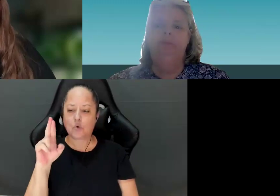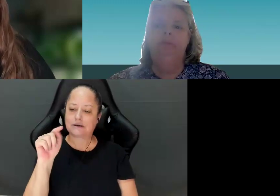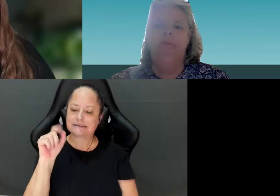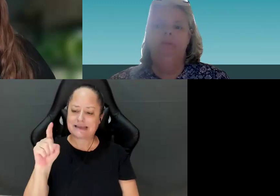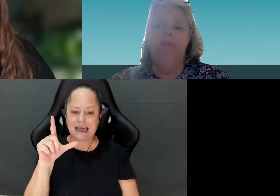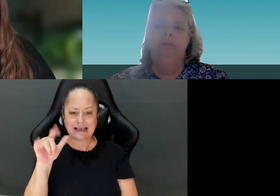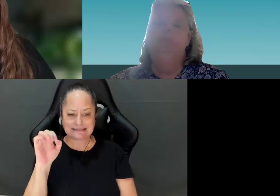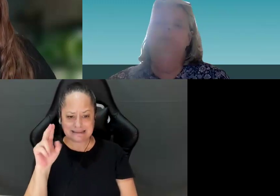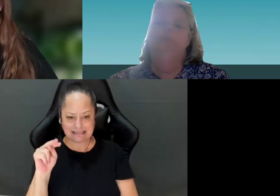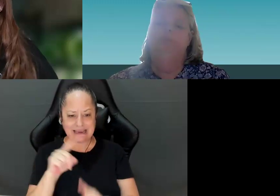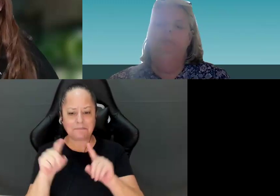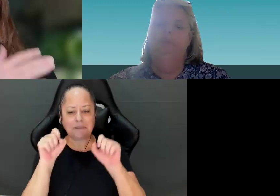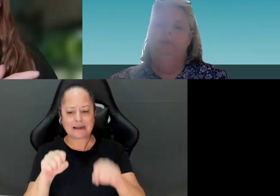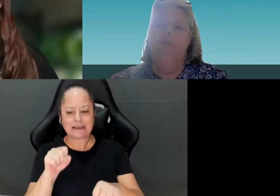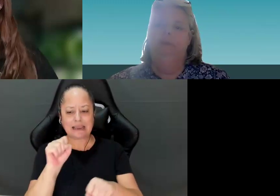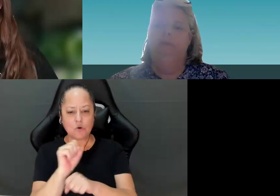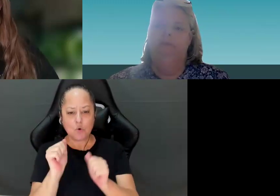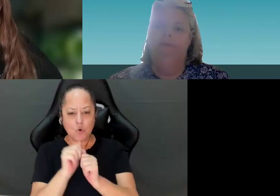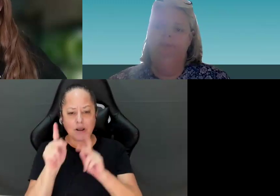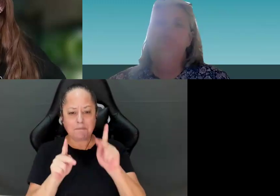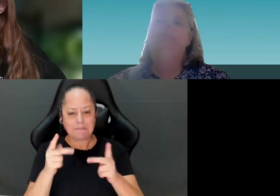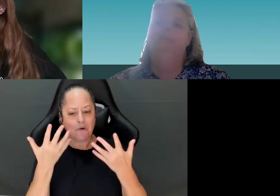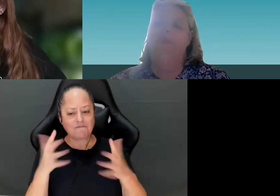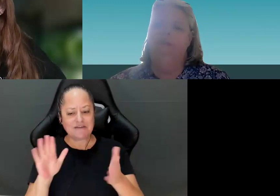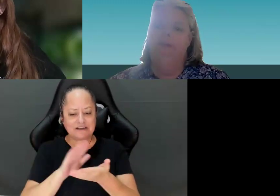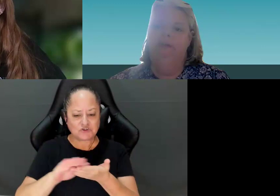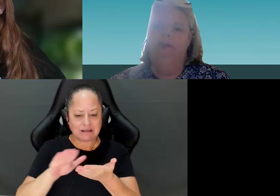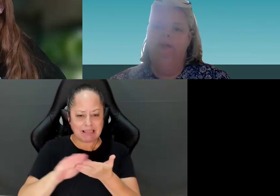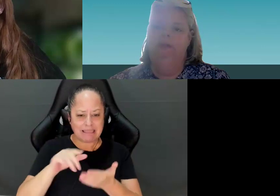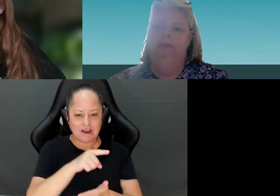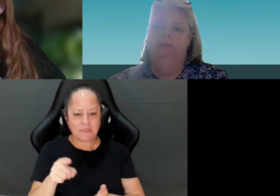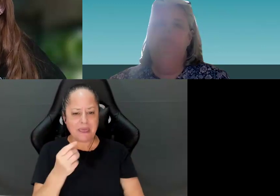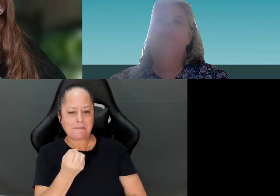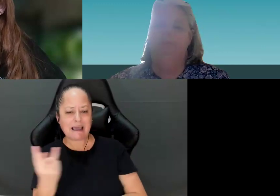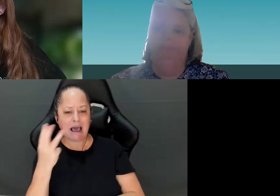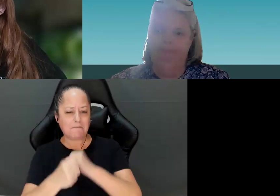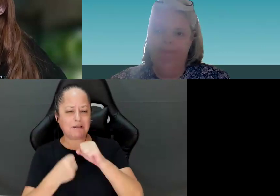absolutely work with folks who have cleared them a couple of years ago, for example.